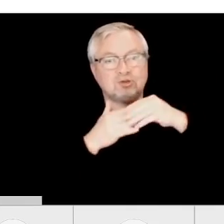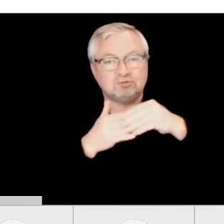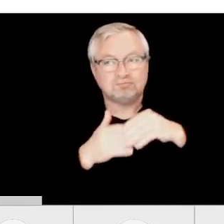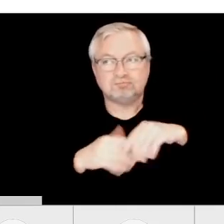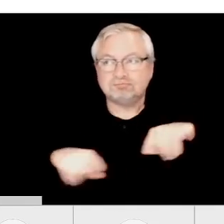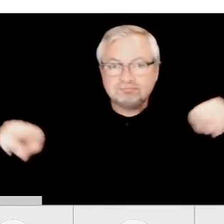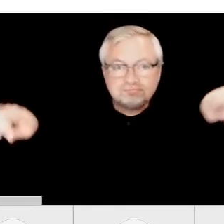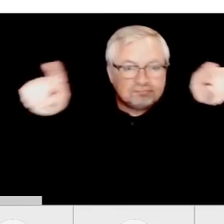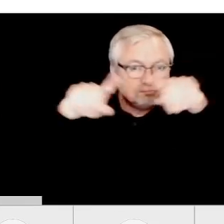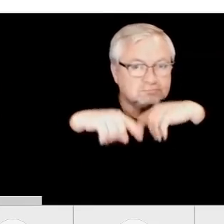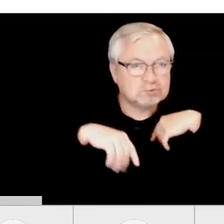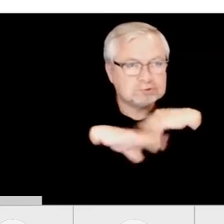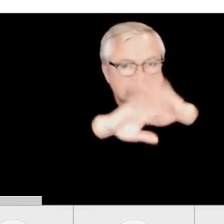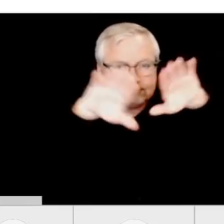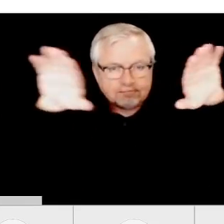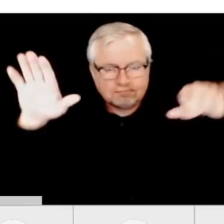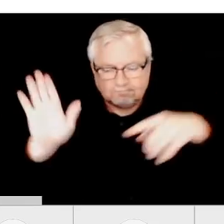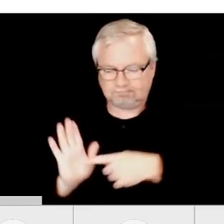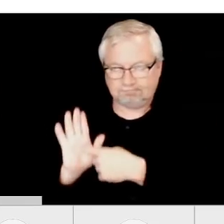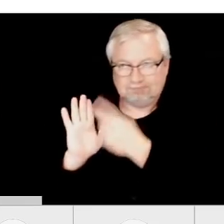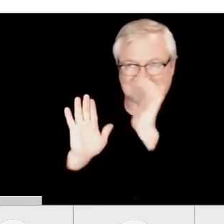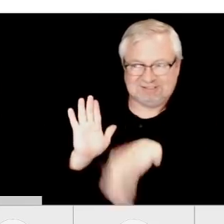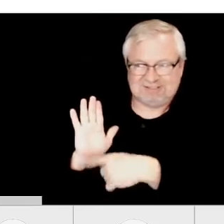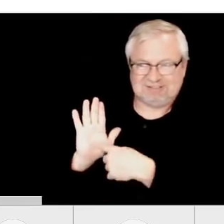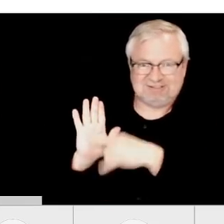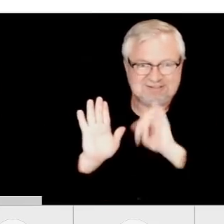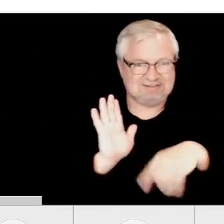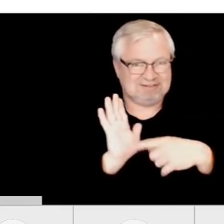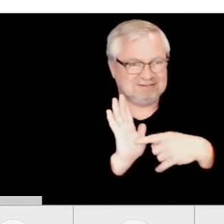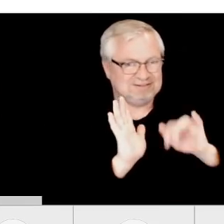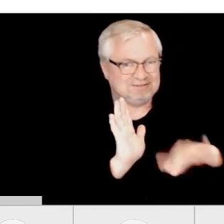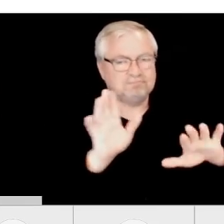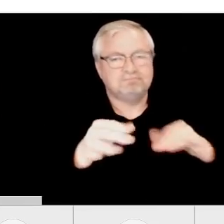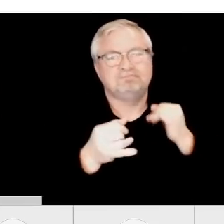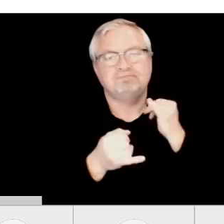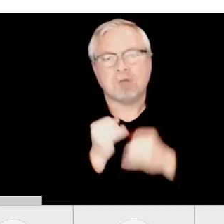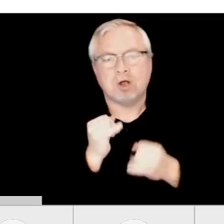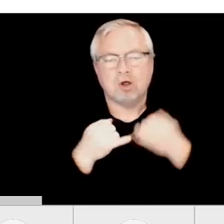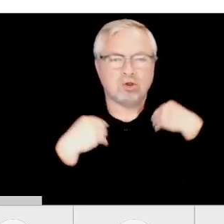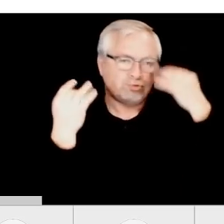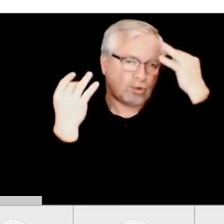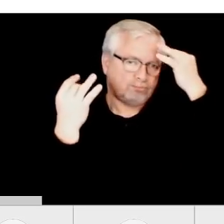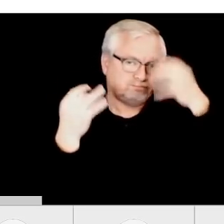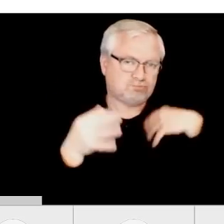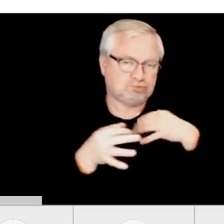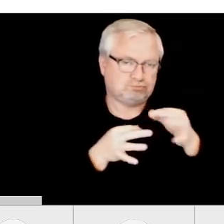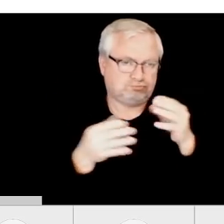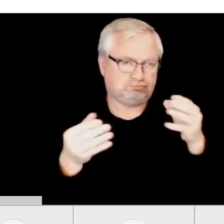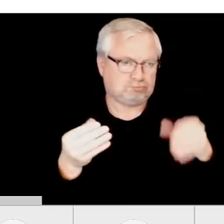I want to make one comment on this slide that is to consider.